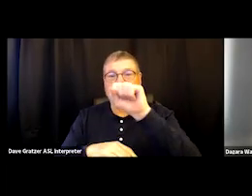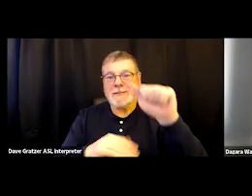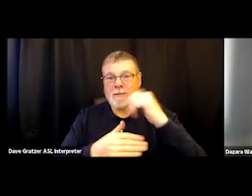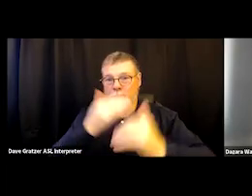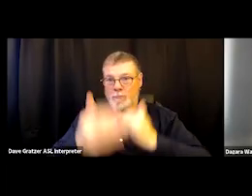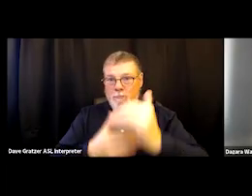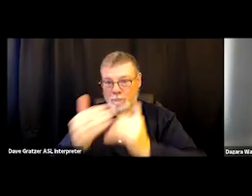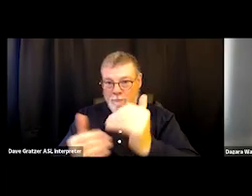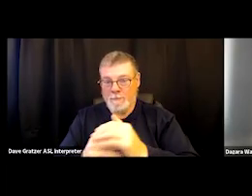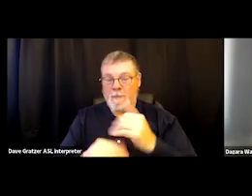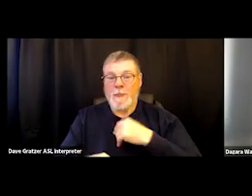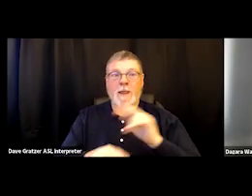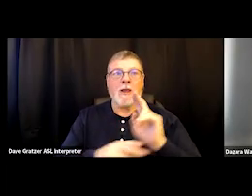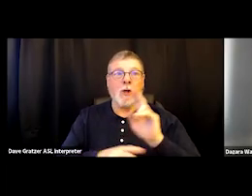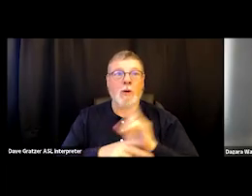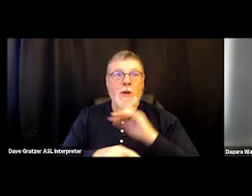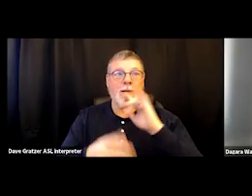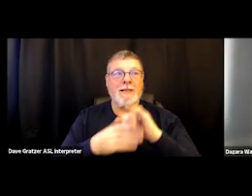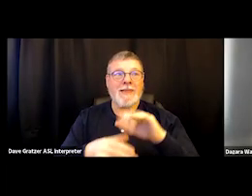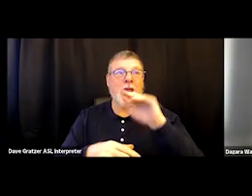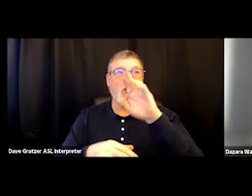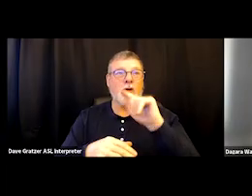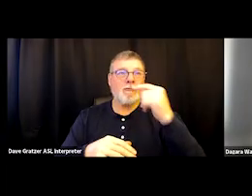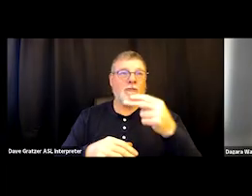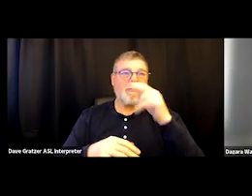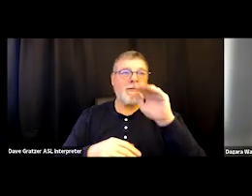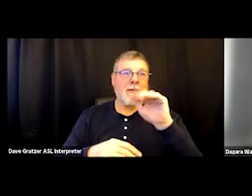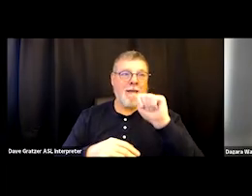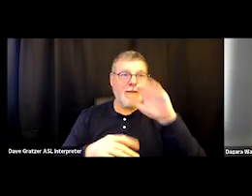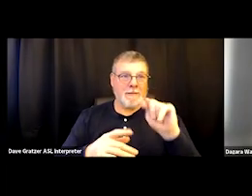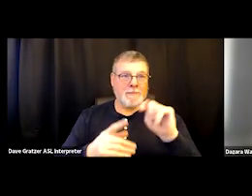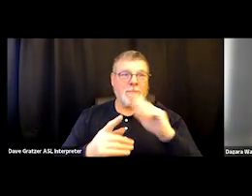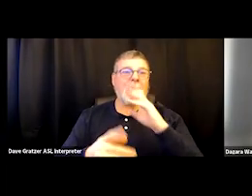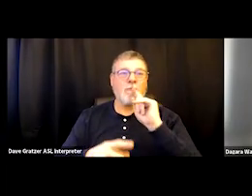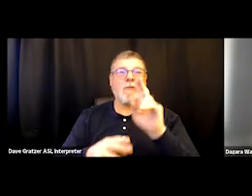And so we use the HEARTH Act and SOAR and really have a really broad sense